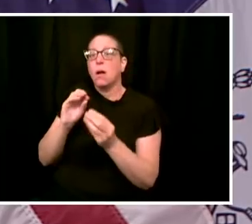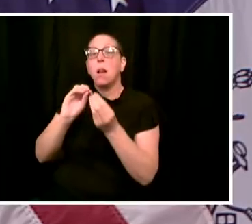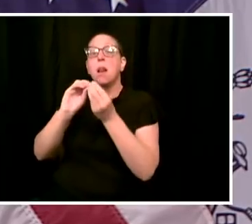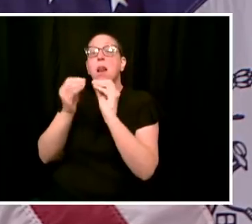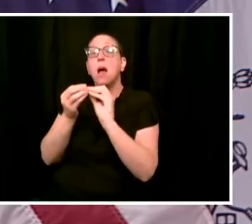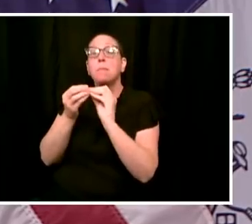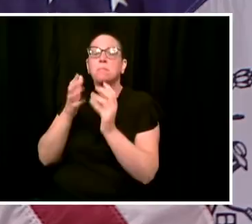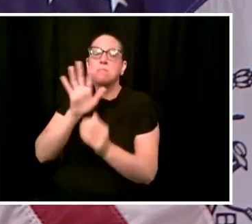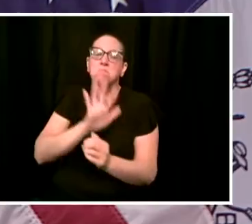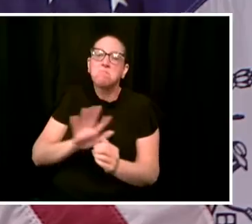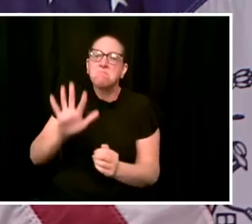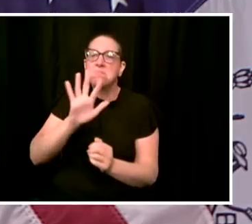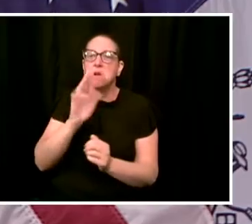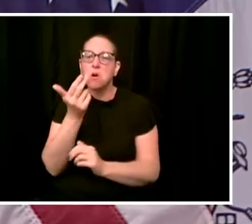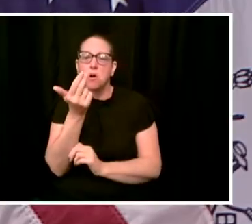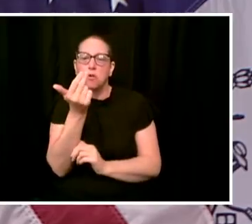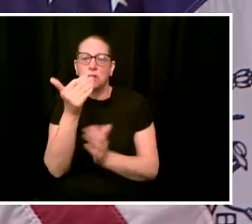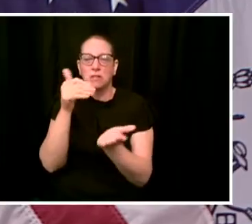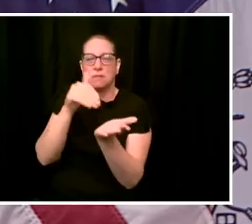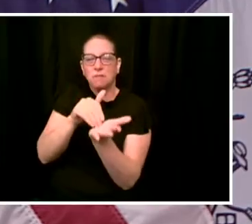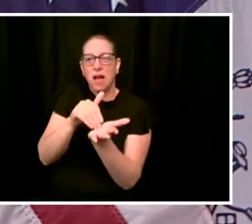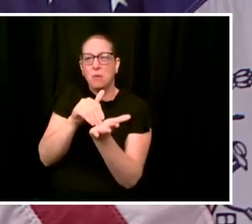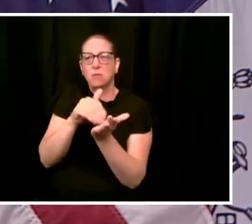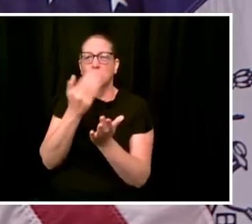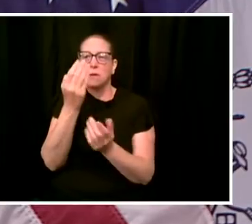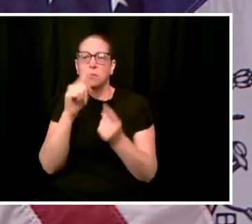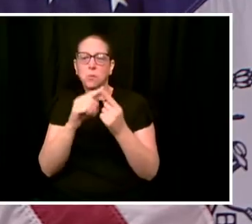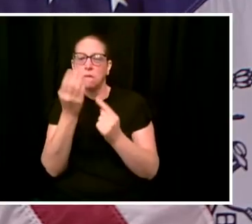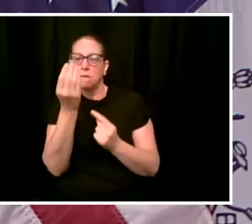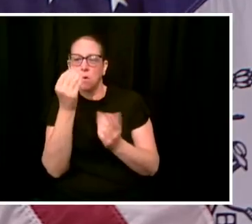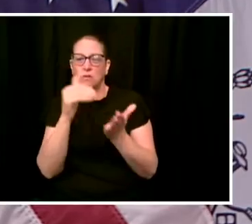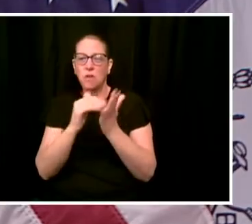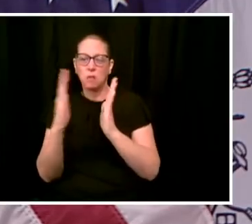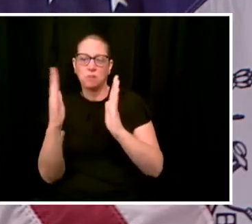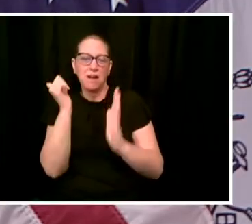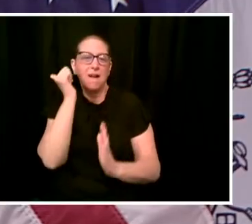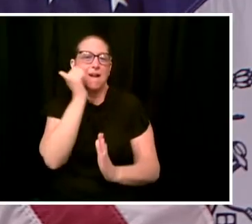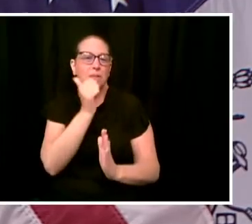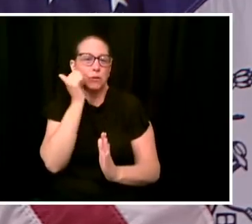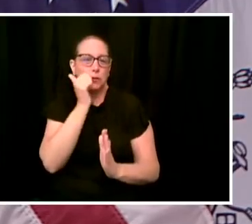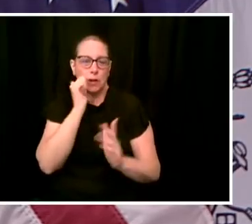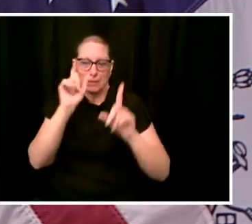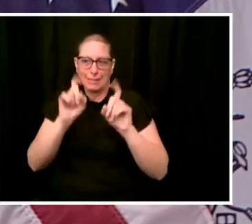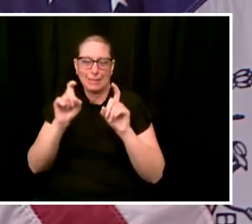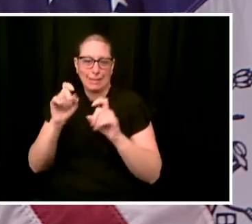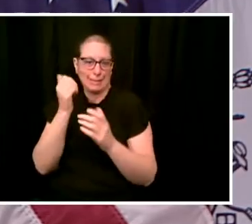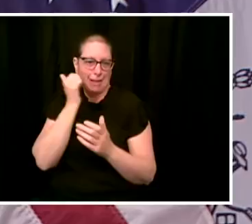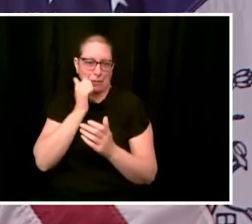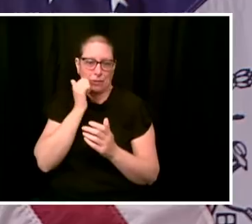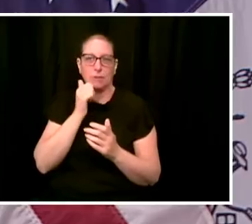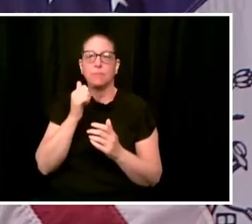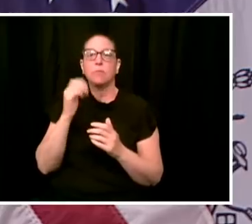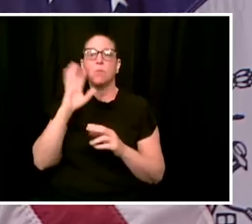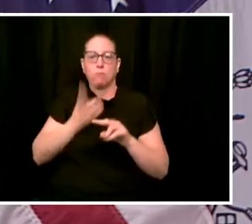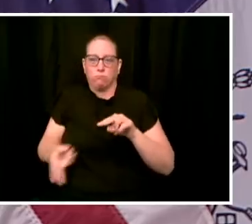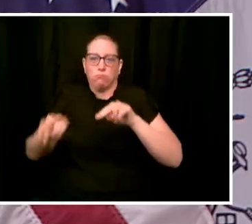SO WE'RE STILL A AT HTAT LEVE L